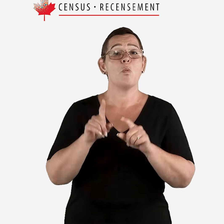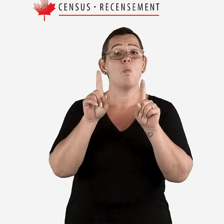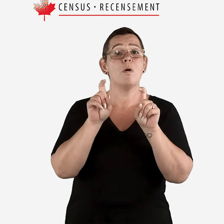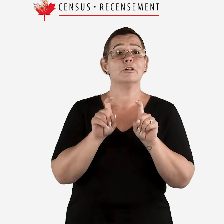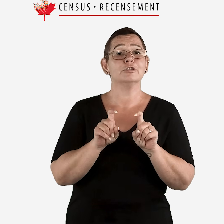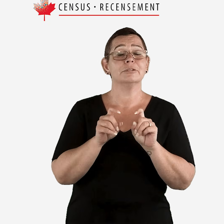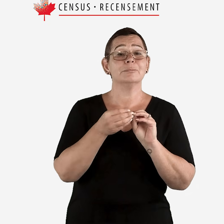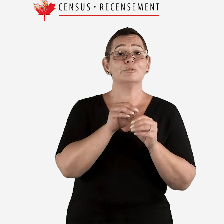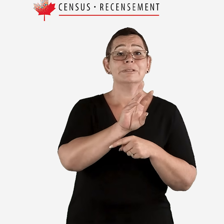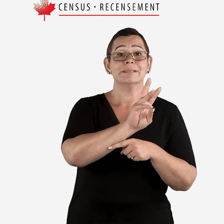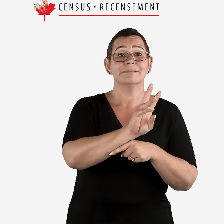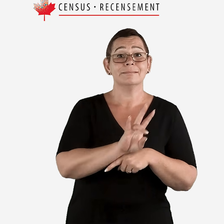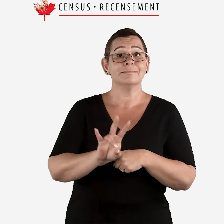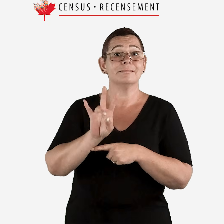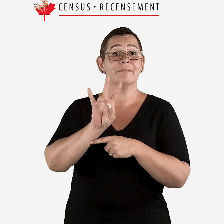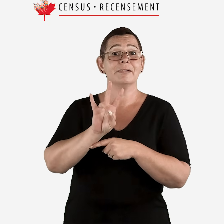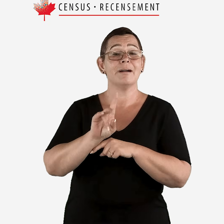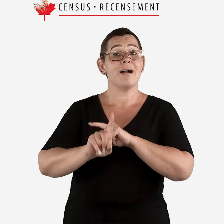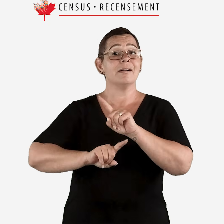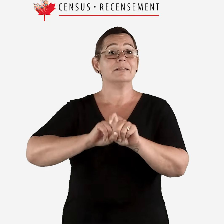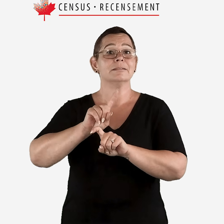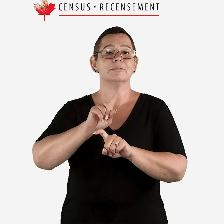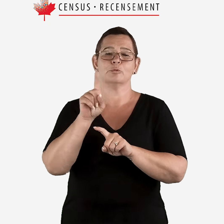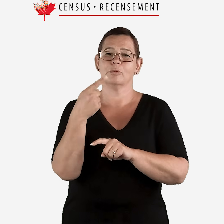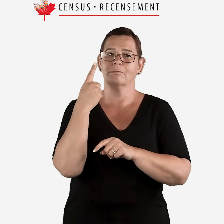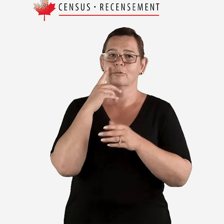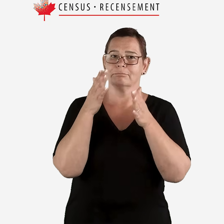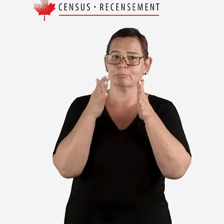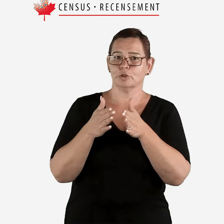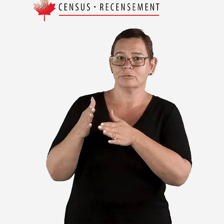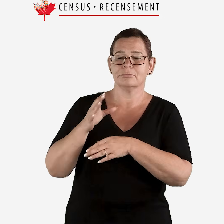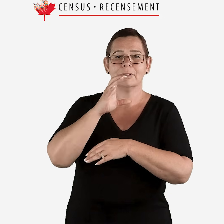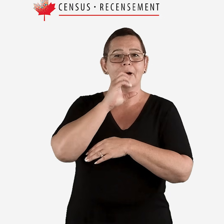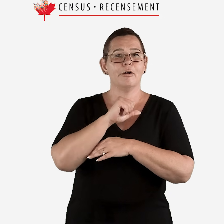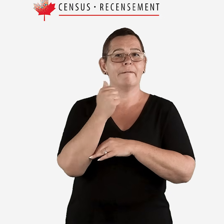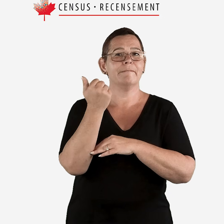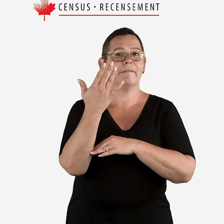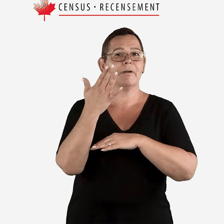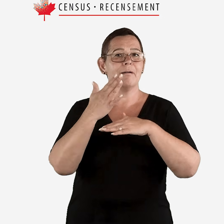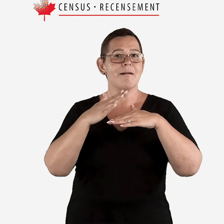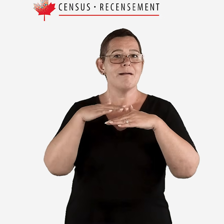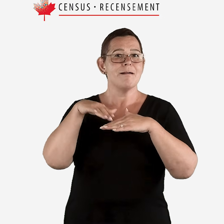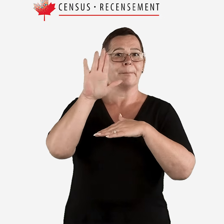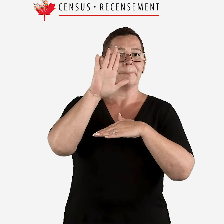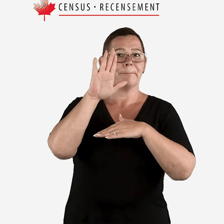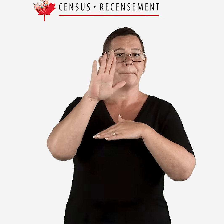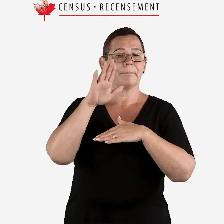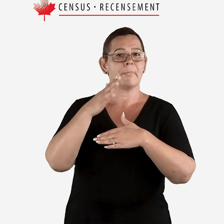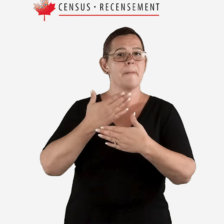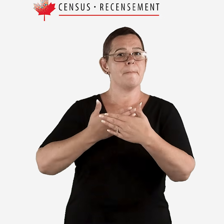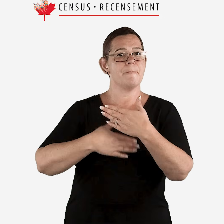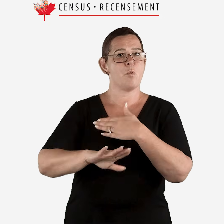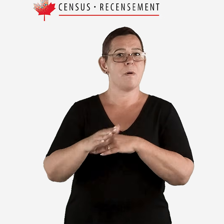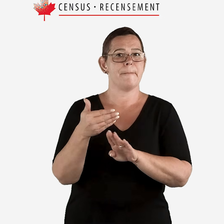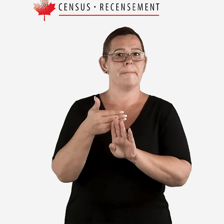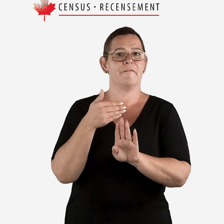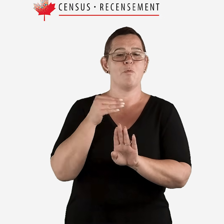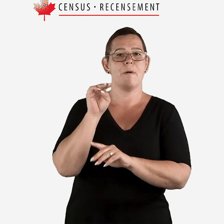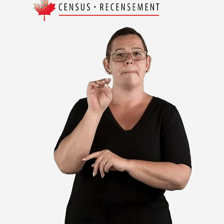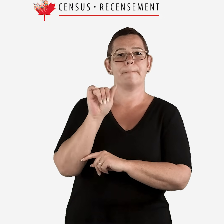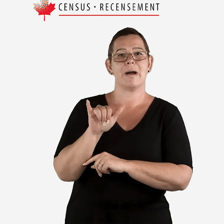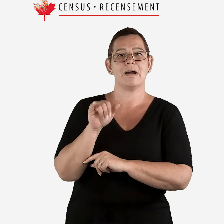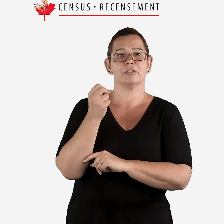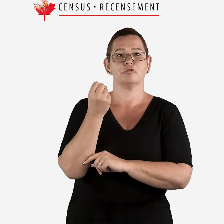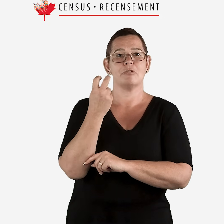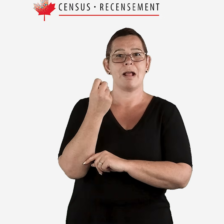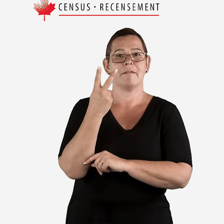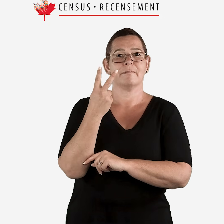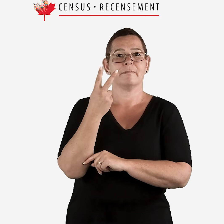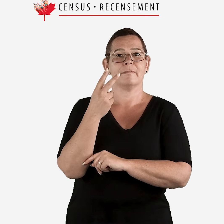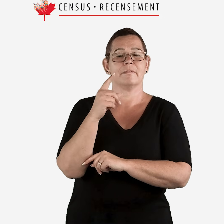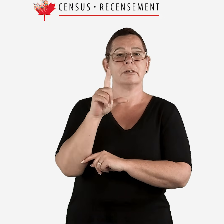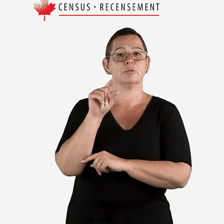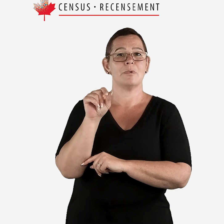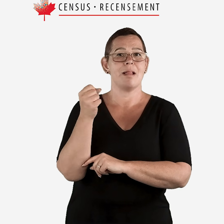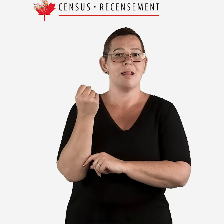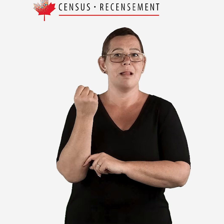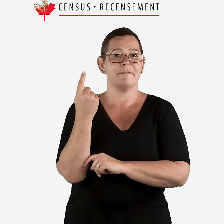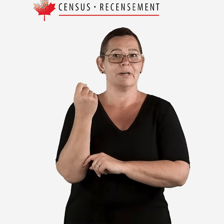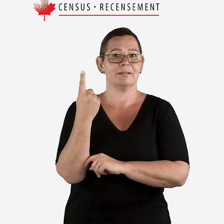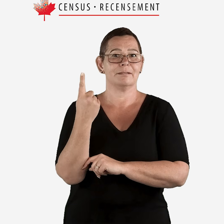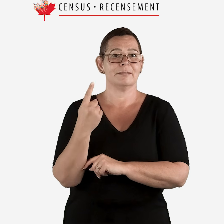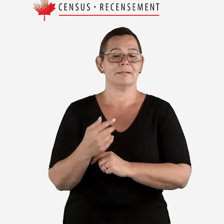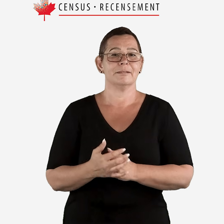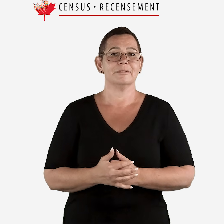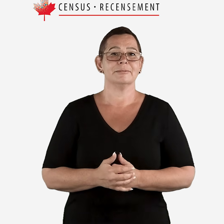Questions 6 and 7 are asked only for persons aged 15 years and older (born before May 12, 2011).